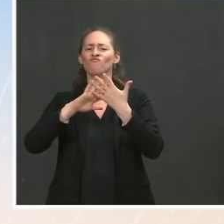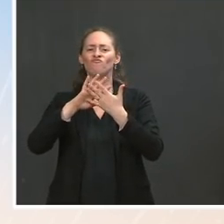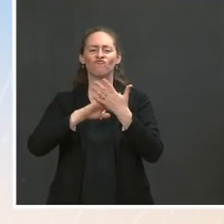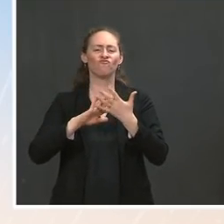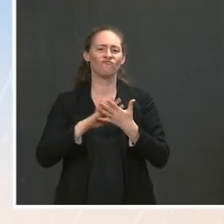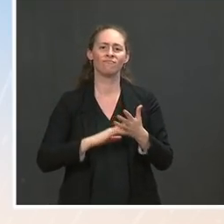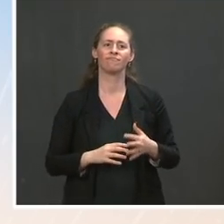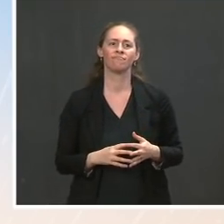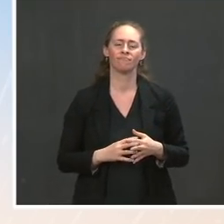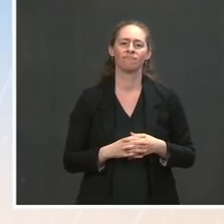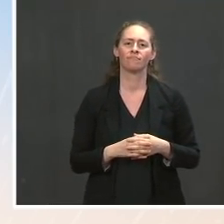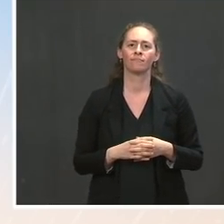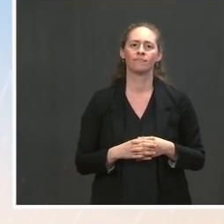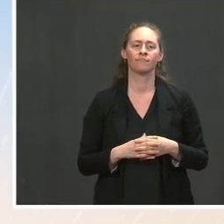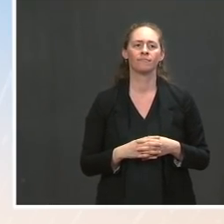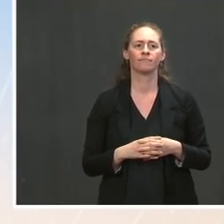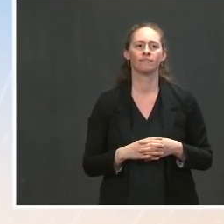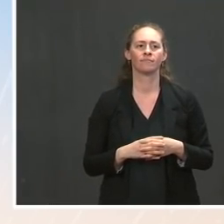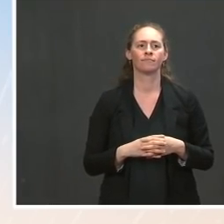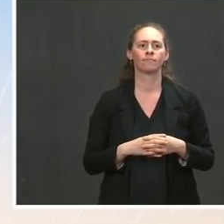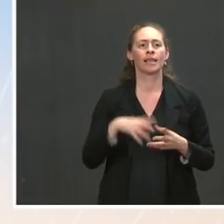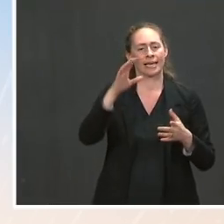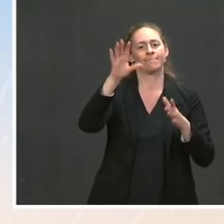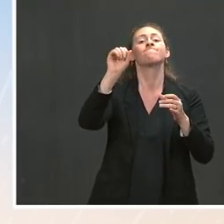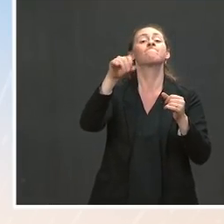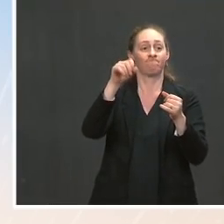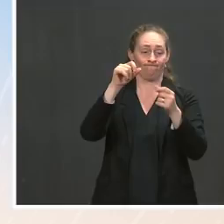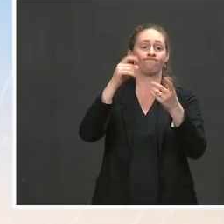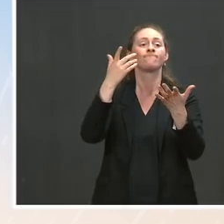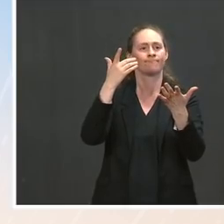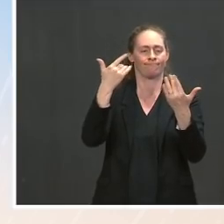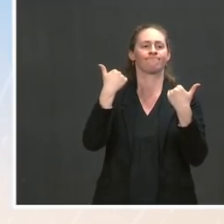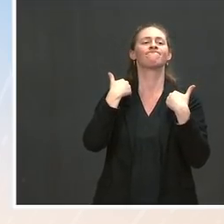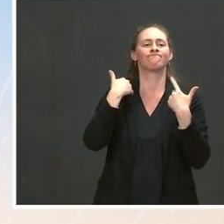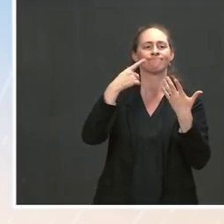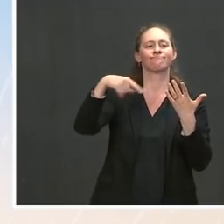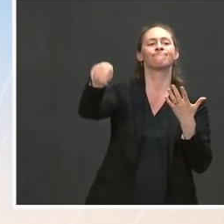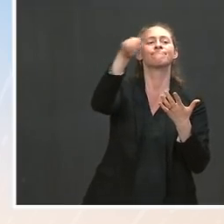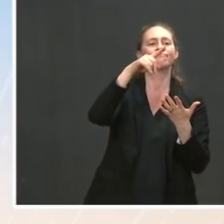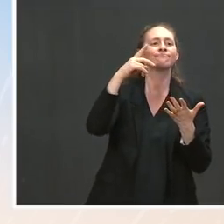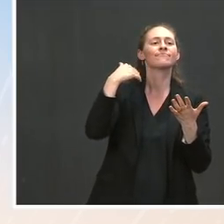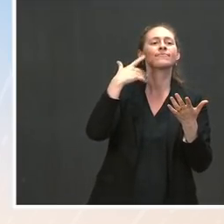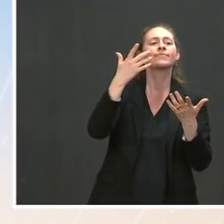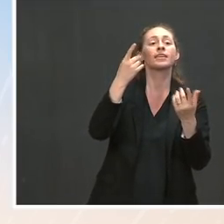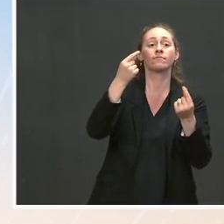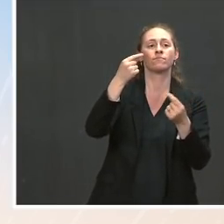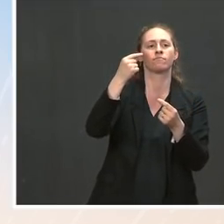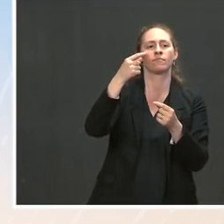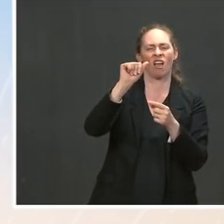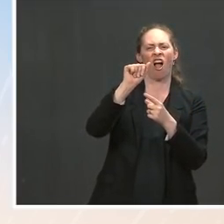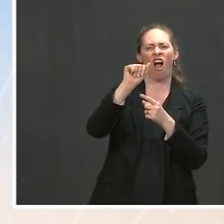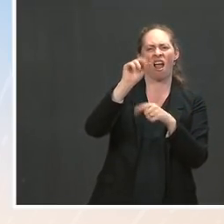Ms. Psaki: A lot of those documents would be in the National Archives, I believe. So I'm not sure it would be White House documents. But if they're White House documents,